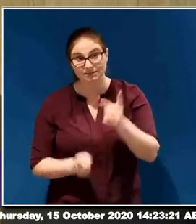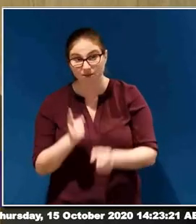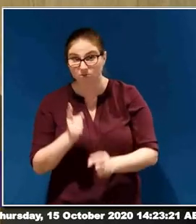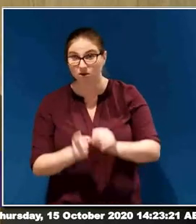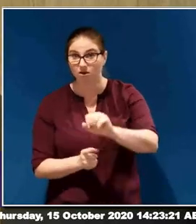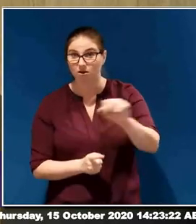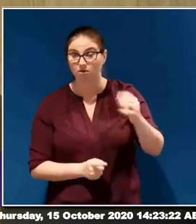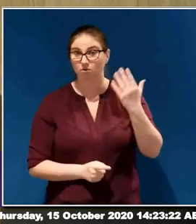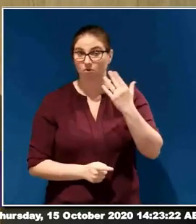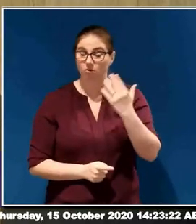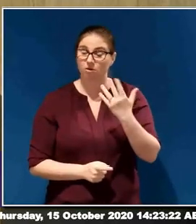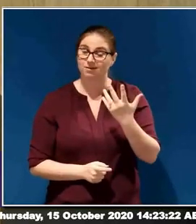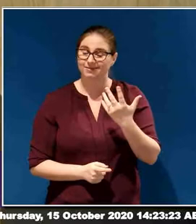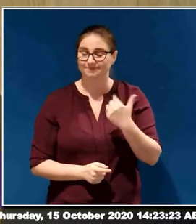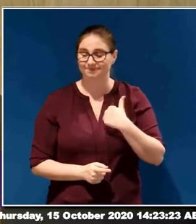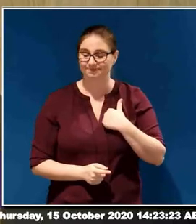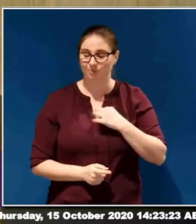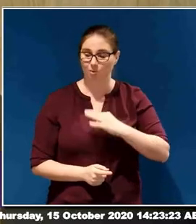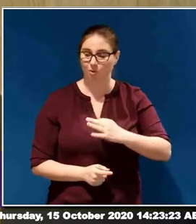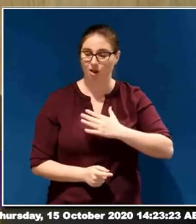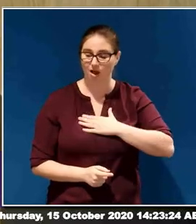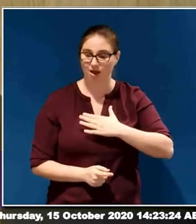"We don't have the resources to support that student."